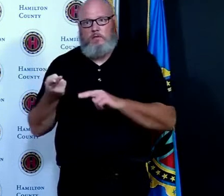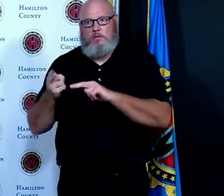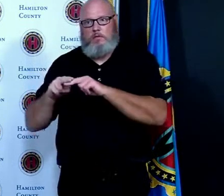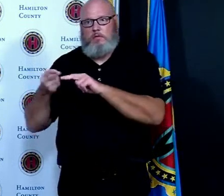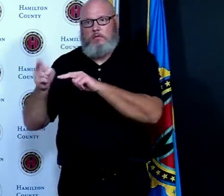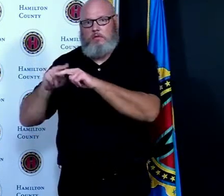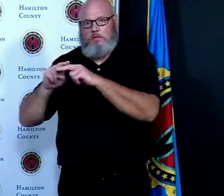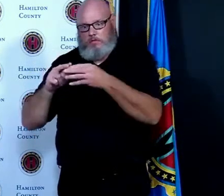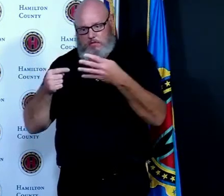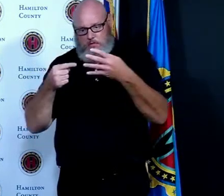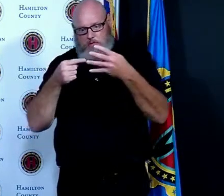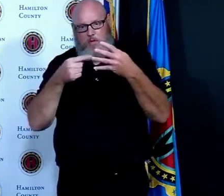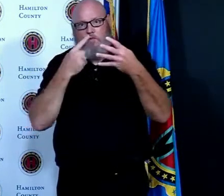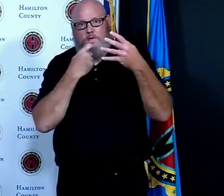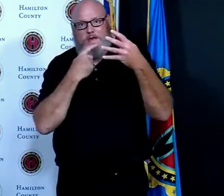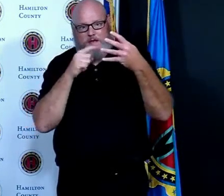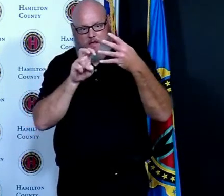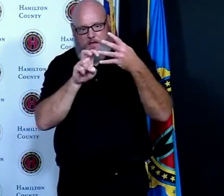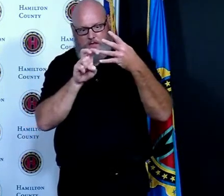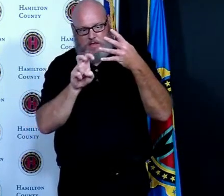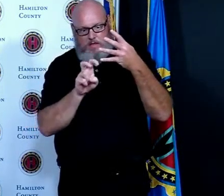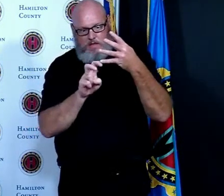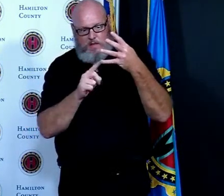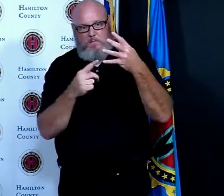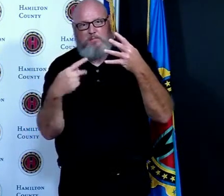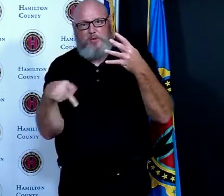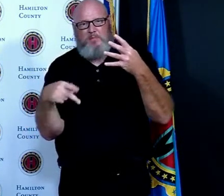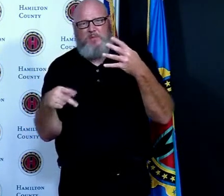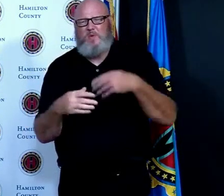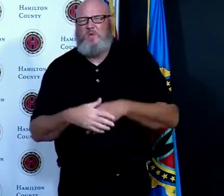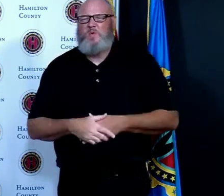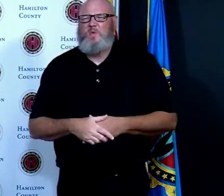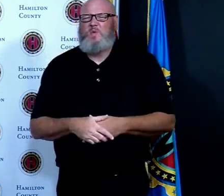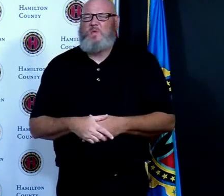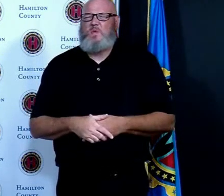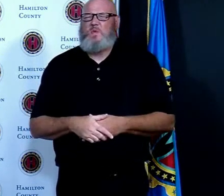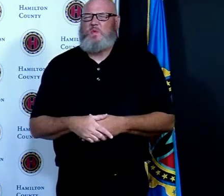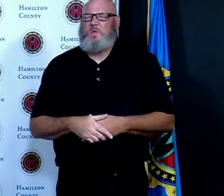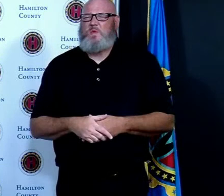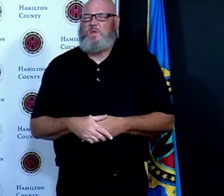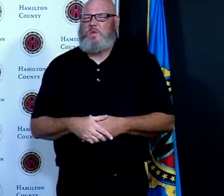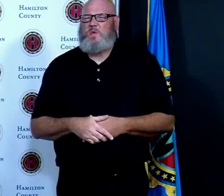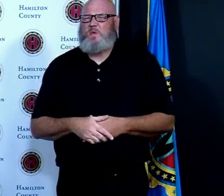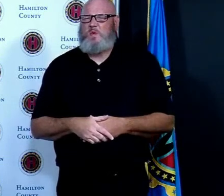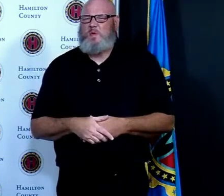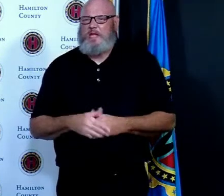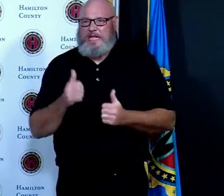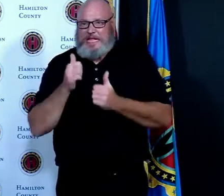we've we've got a map that distinguishes county to county and I do ask myself the question